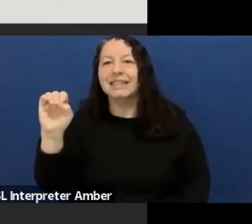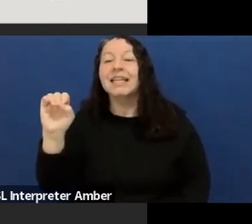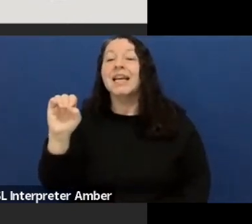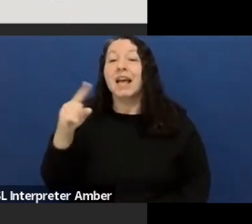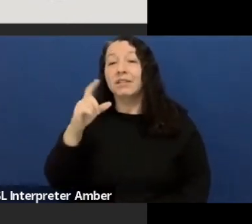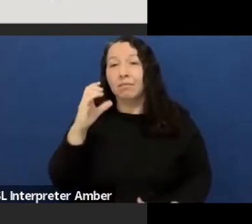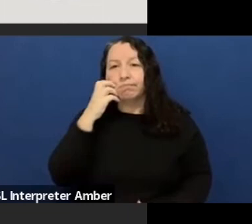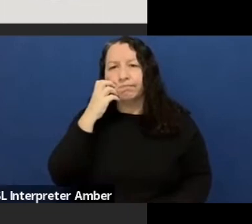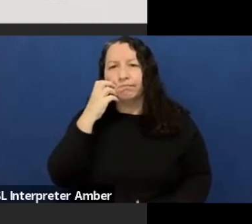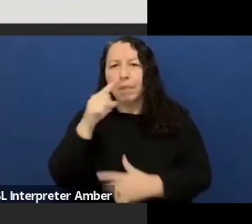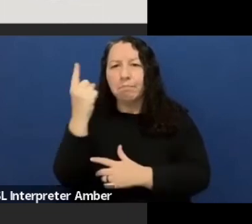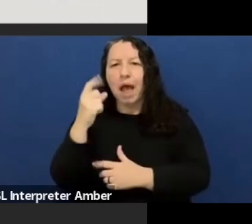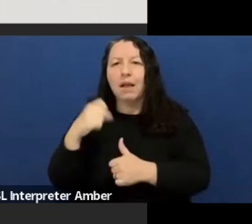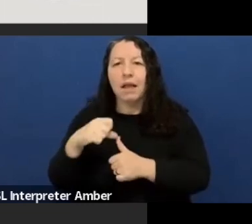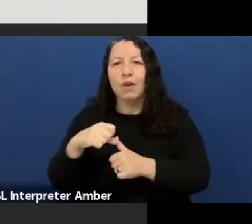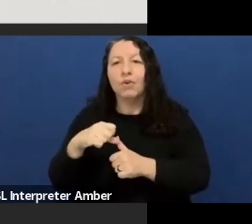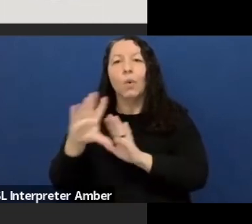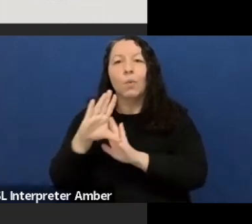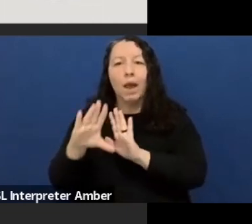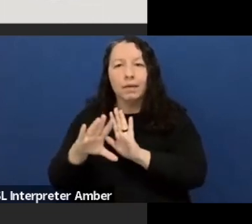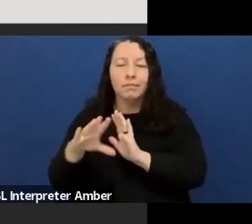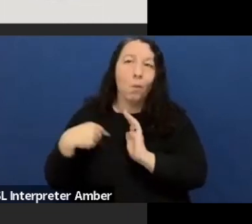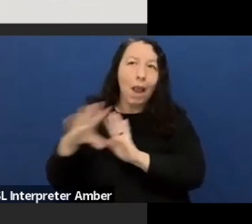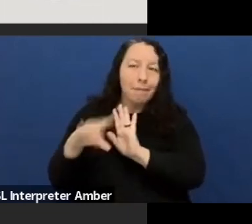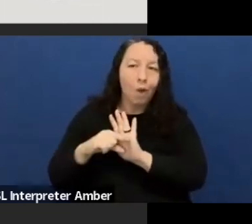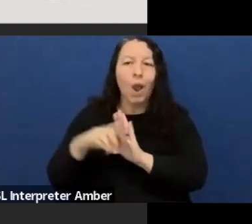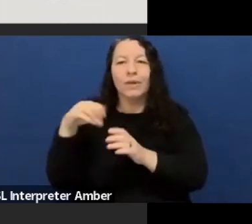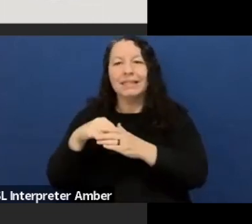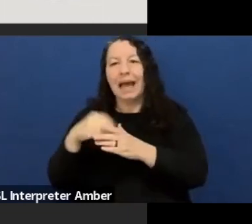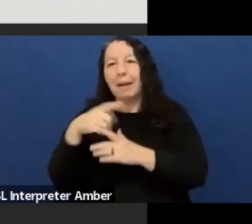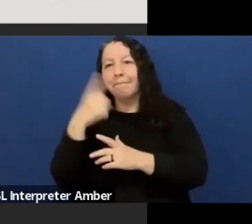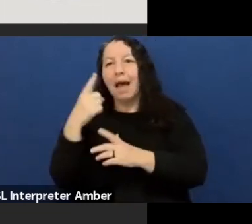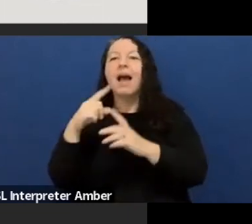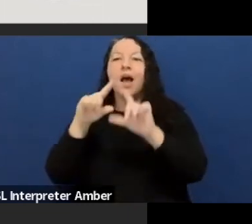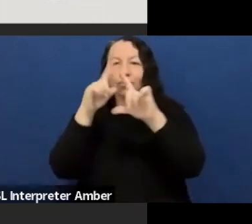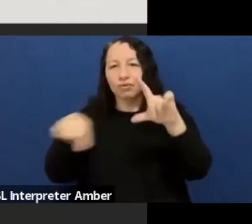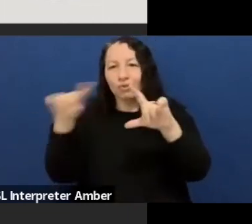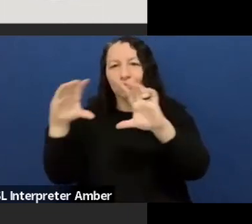which is capital black letters on a white background inside of a black circle. I'm a